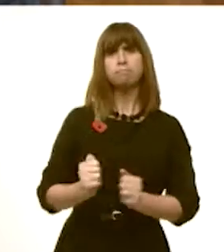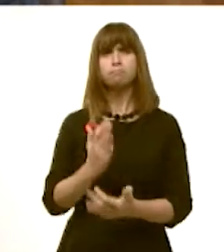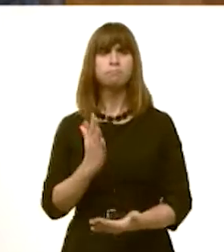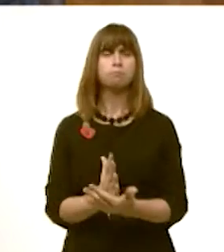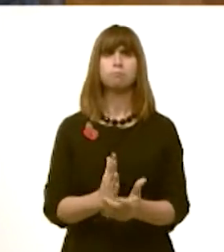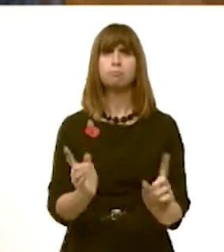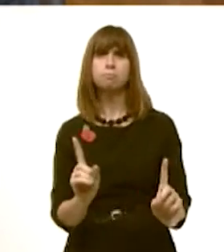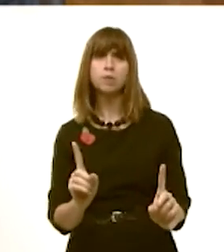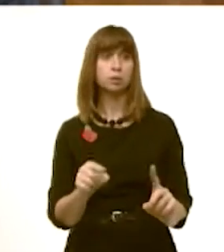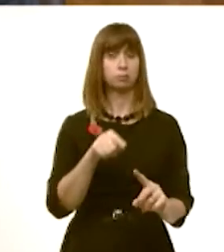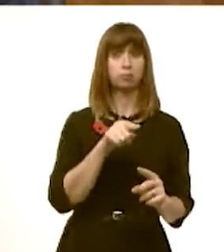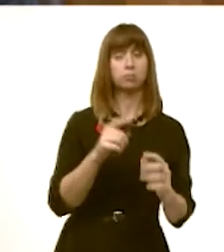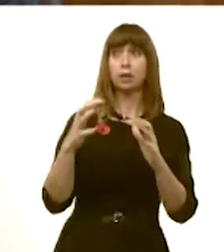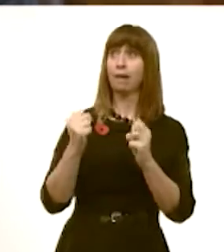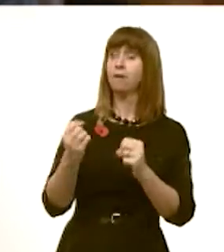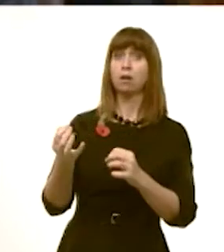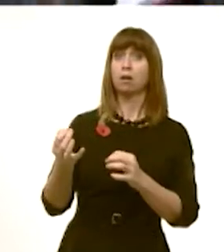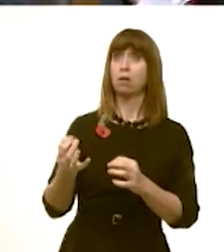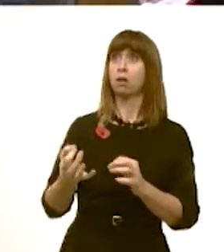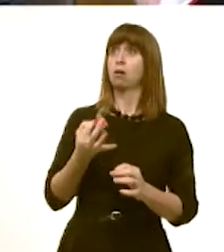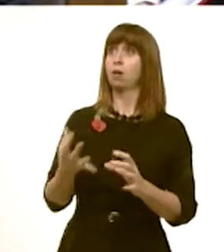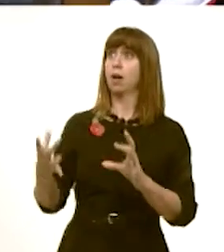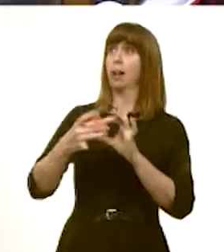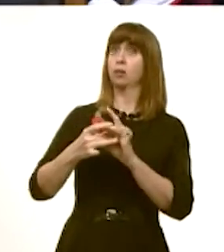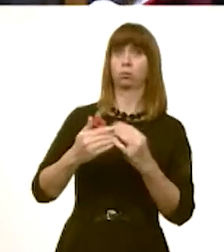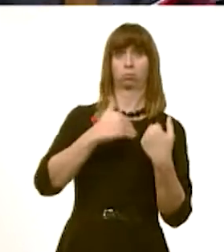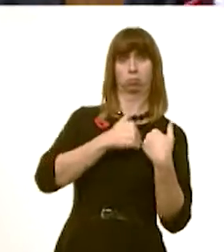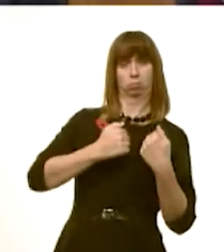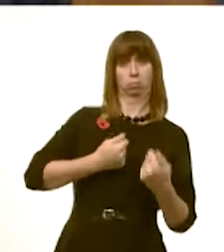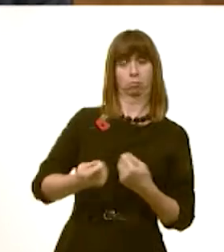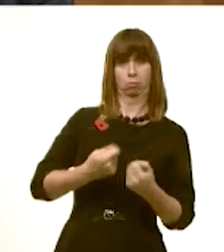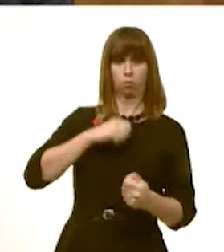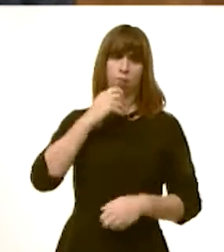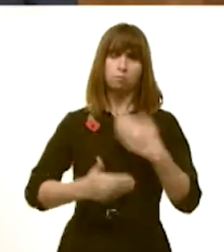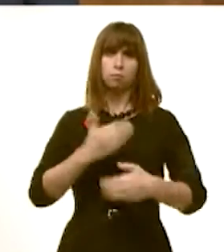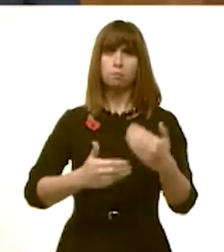there is a devolution question, we will pursue that in terms of public services in Wales.